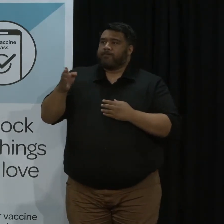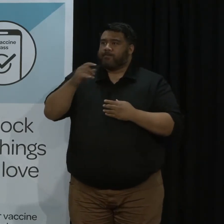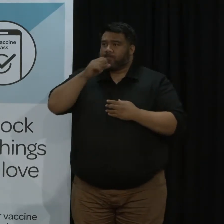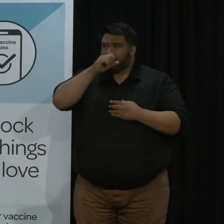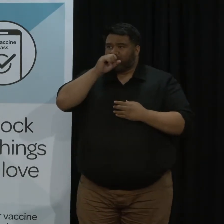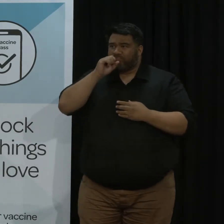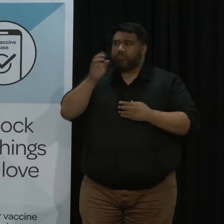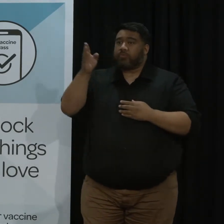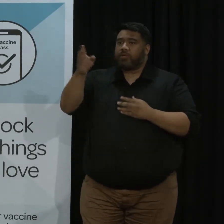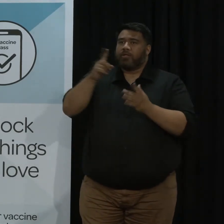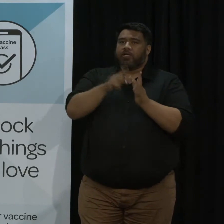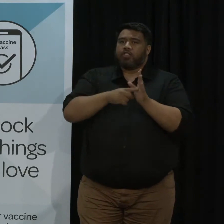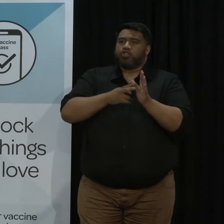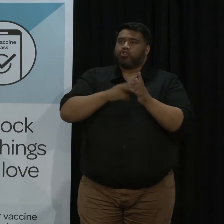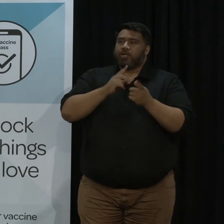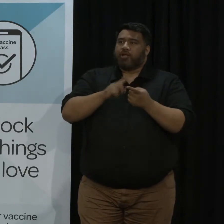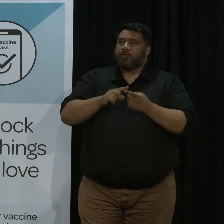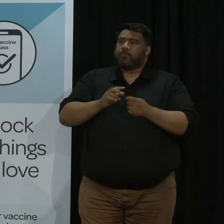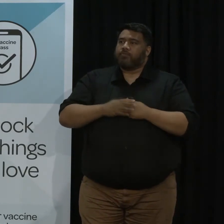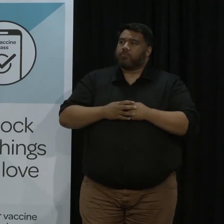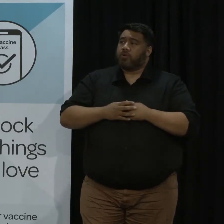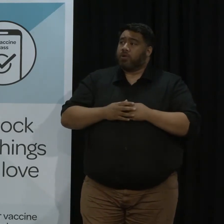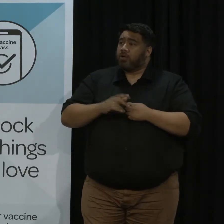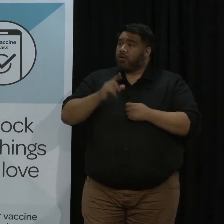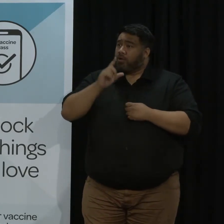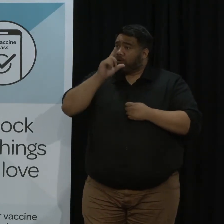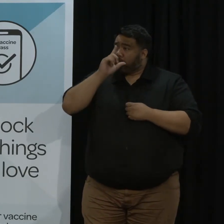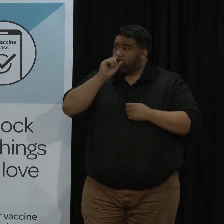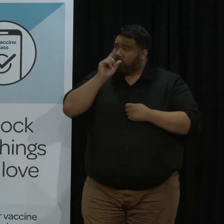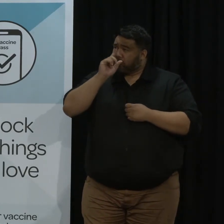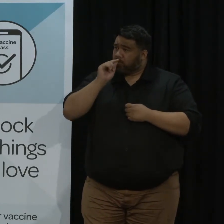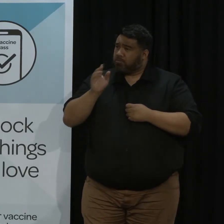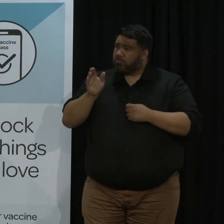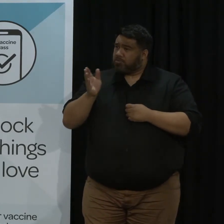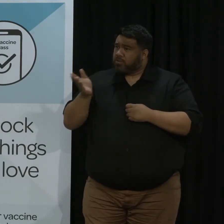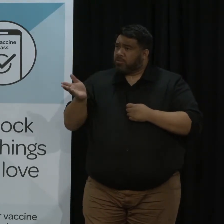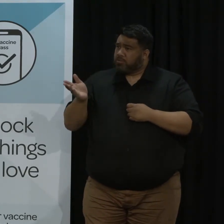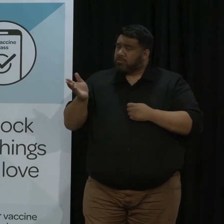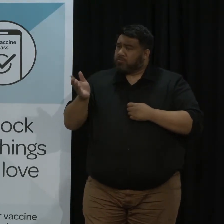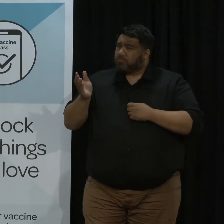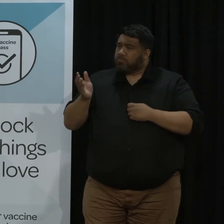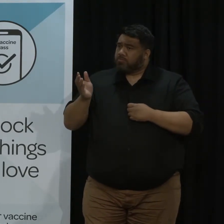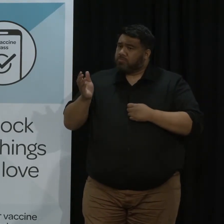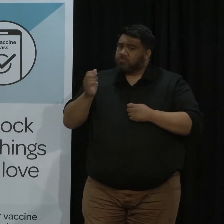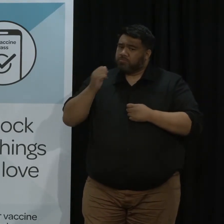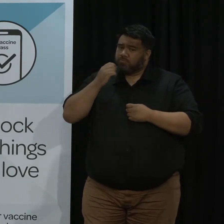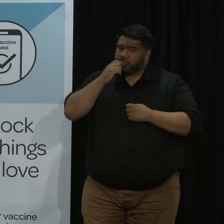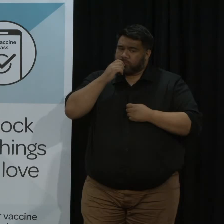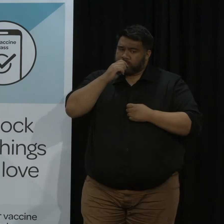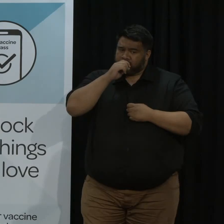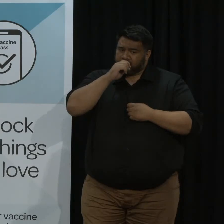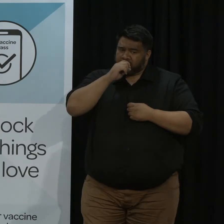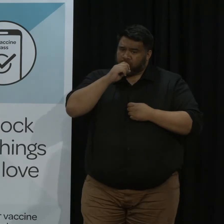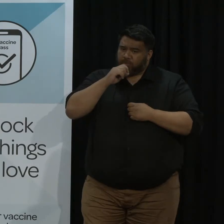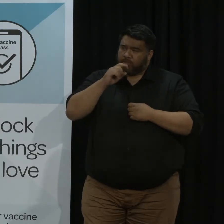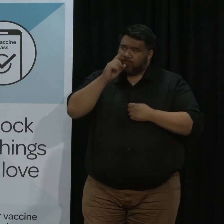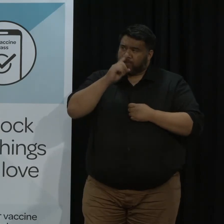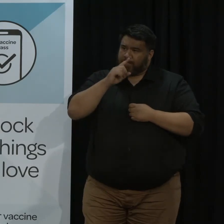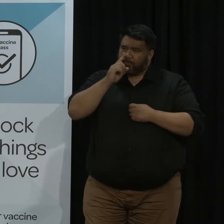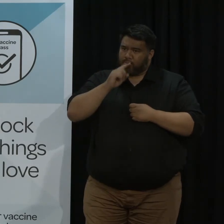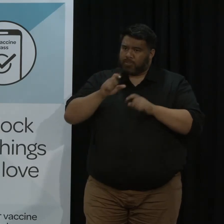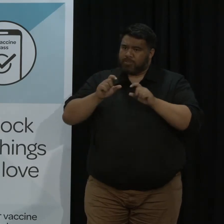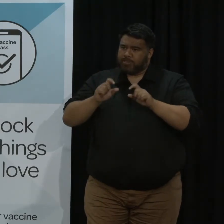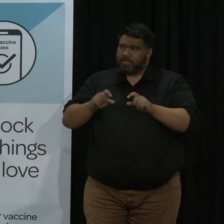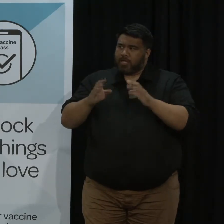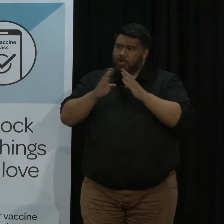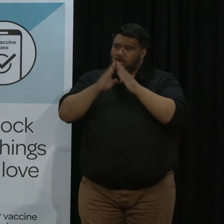what they do now.